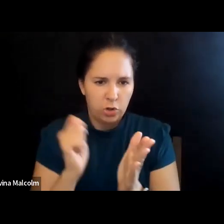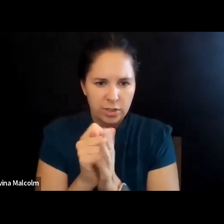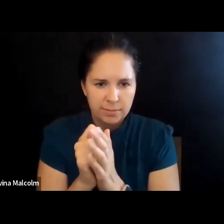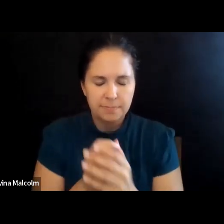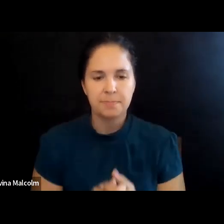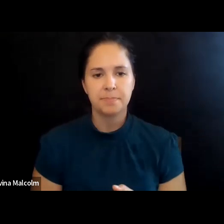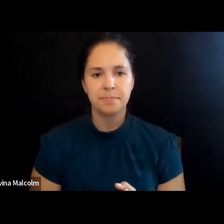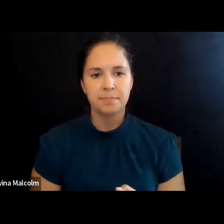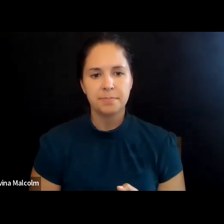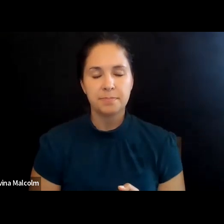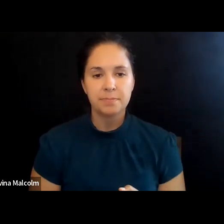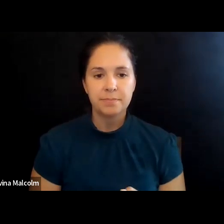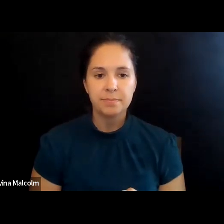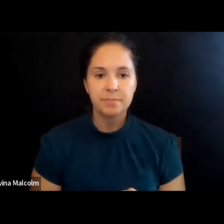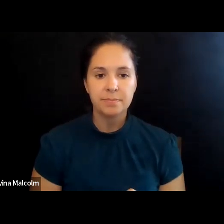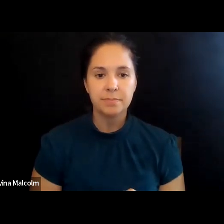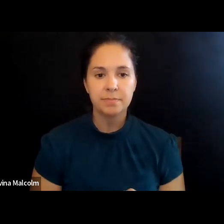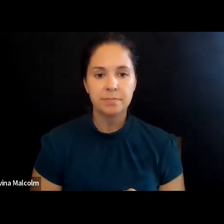to address that better during a